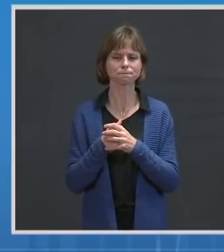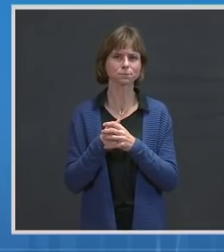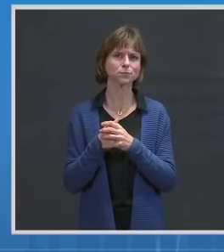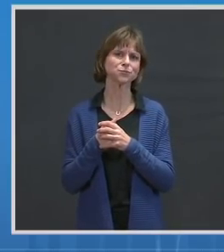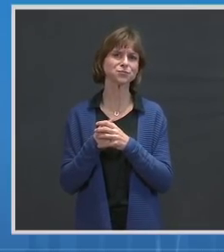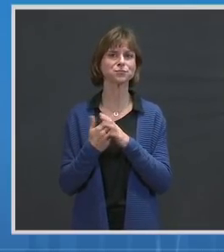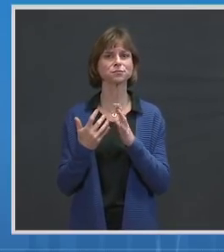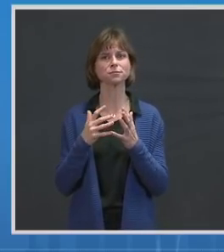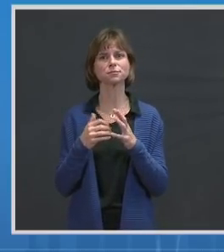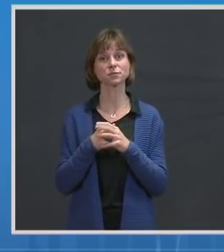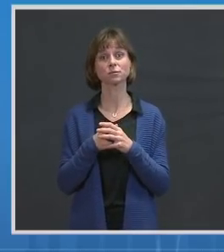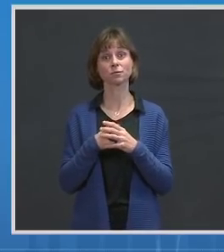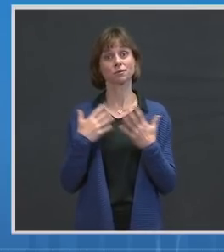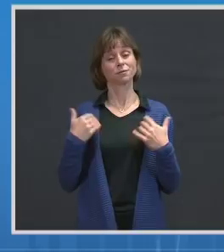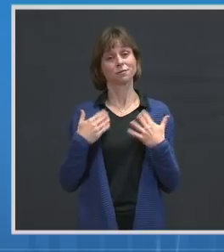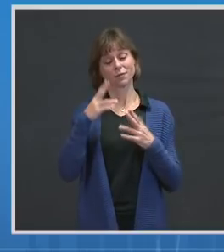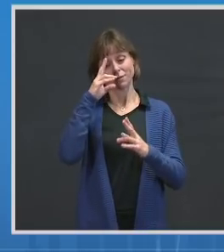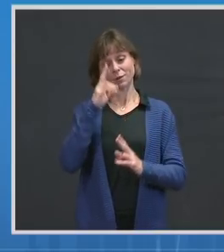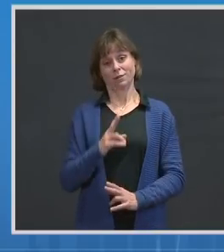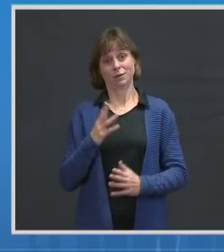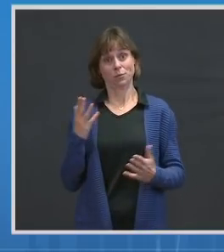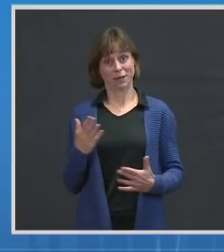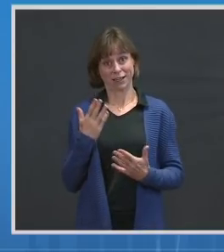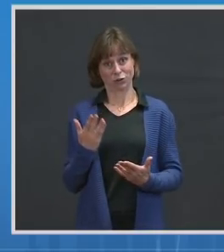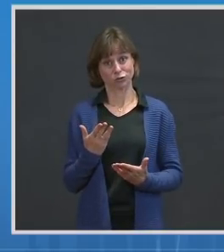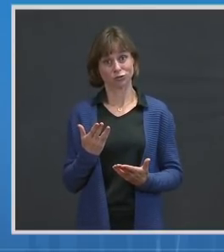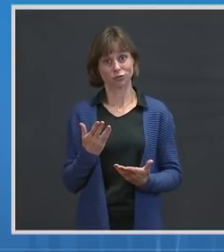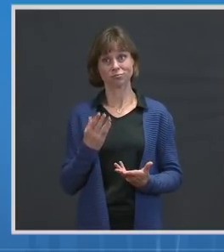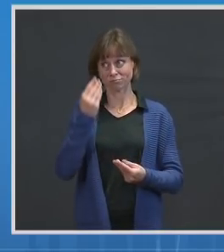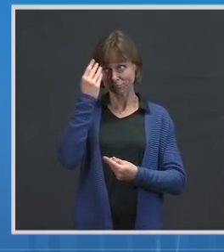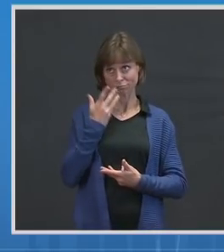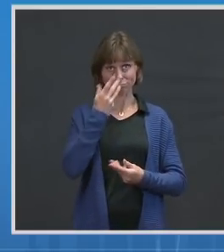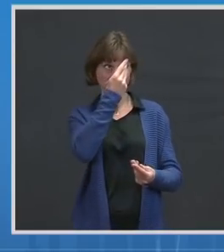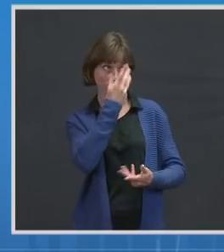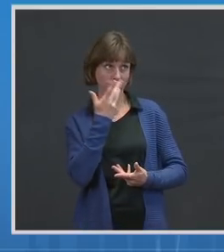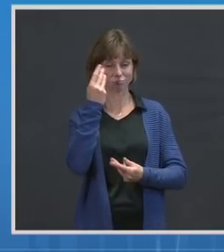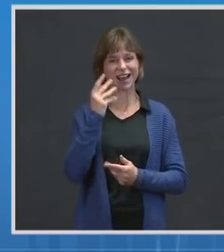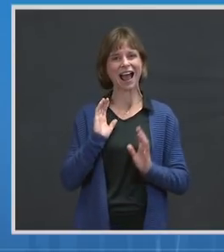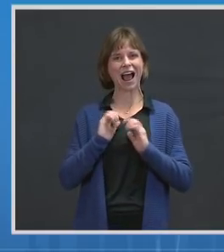it's been a great pleasure to be here giving updates in how we're centering equity in our response.